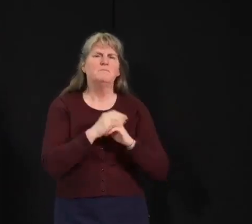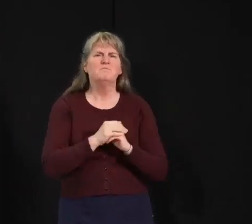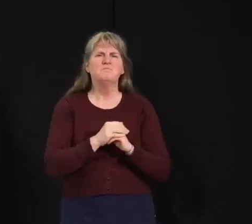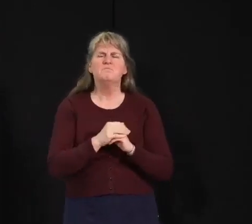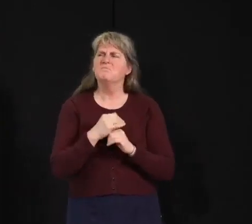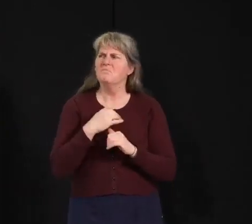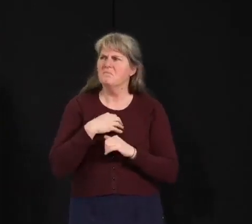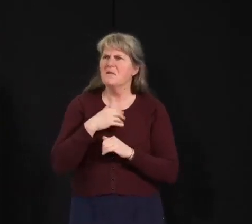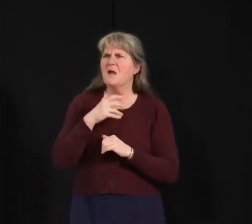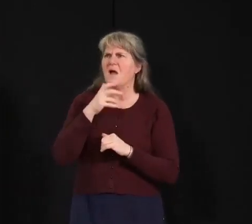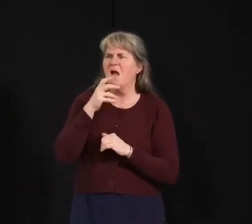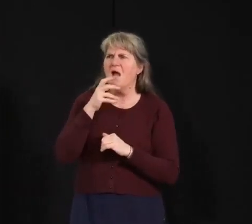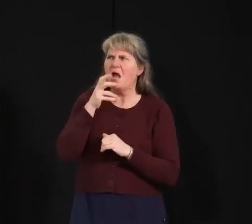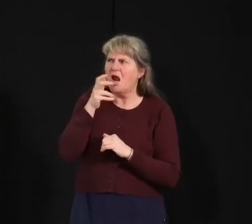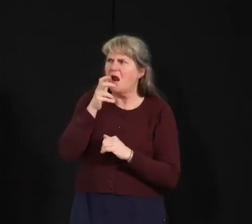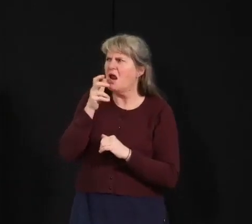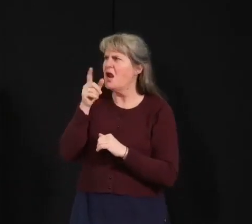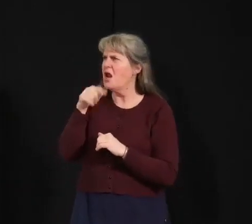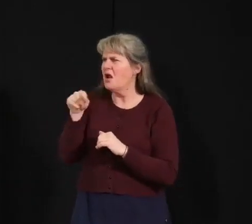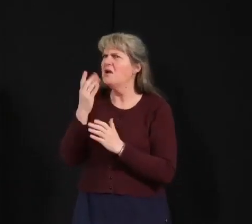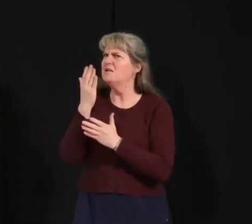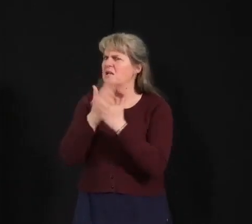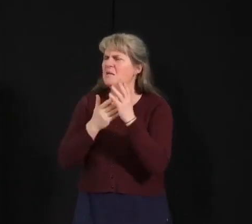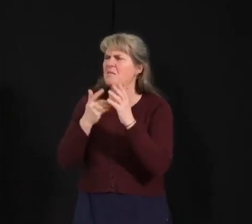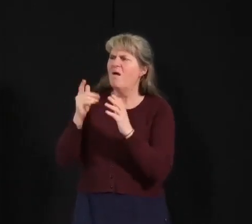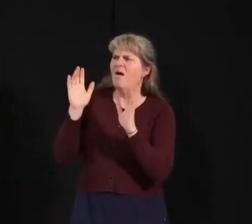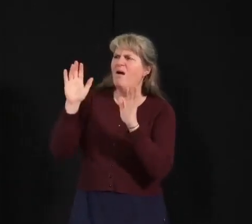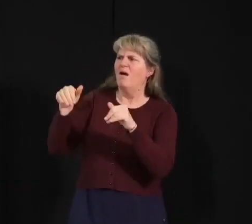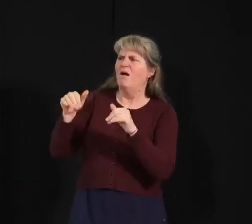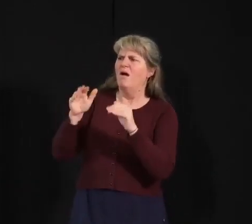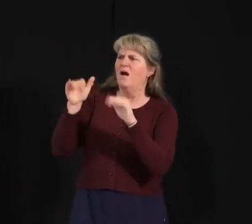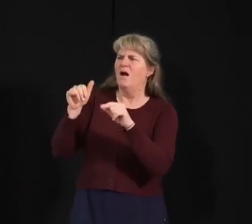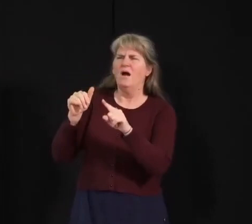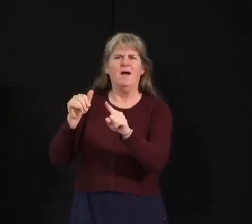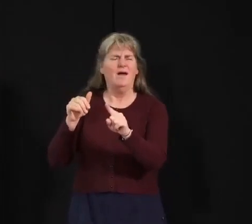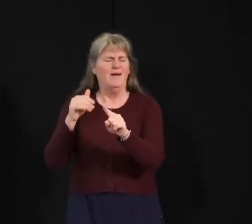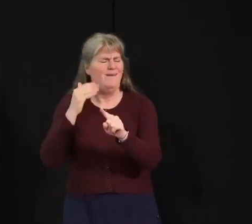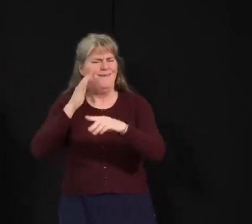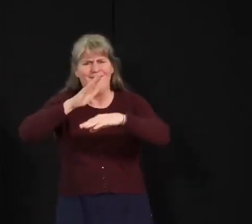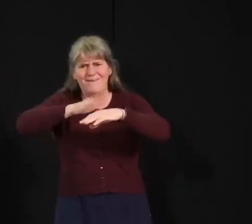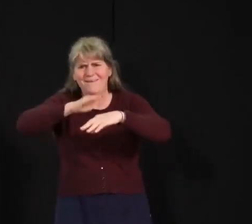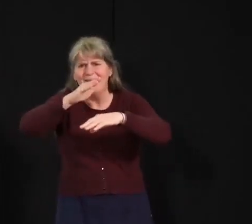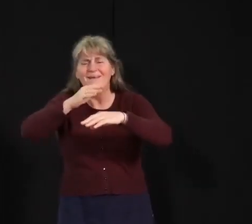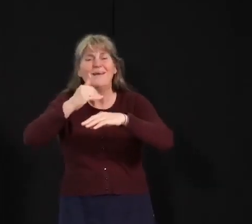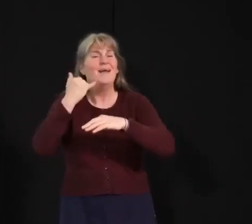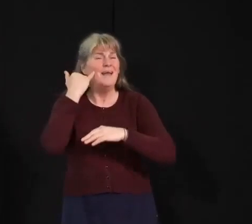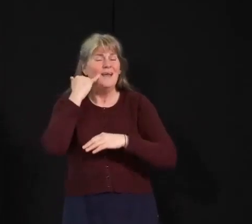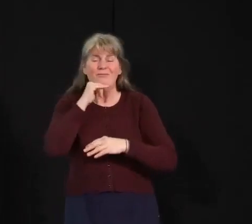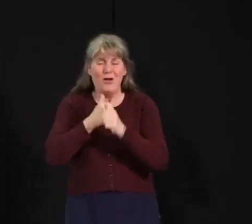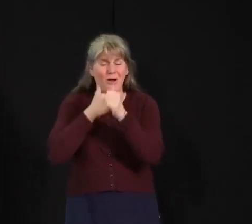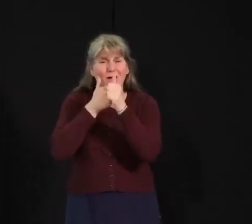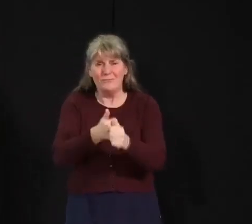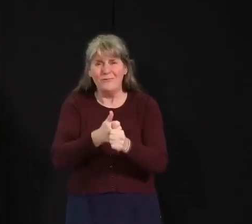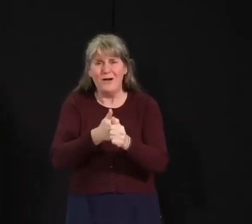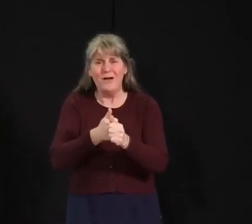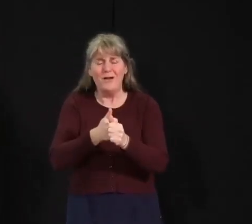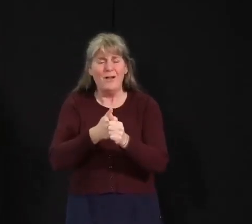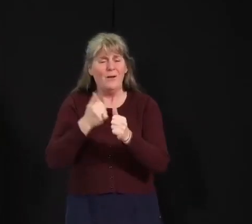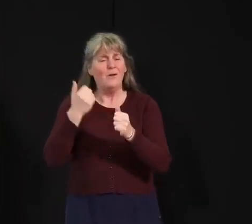nonessential travel to communities, and self isolating when required by orders. We cannot let go of these.